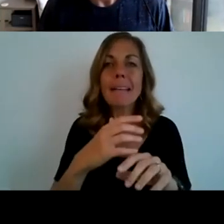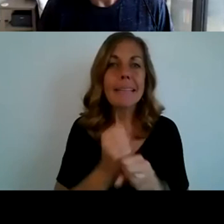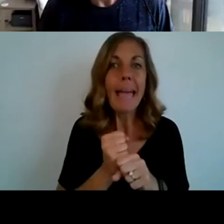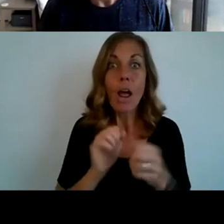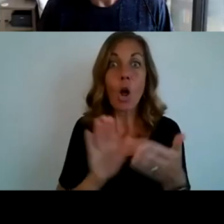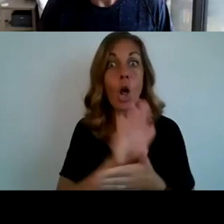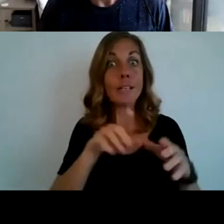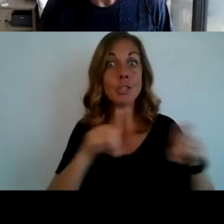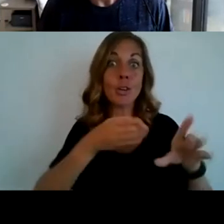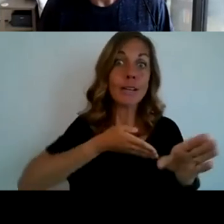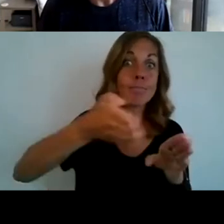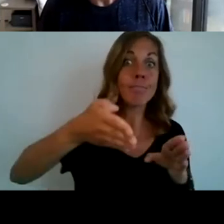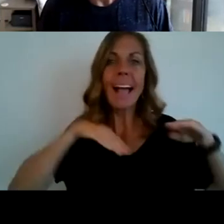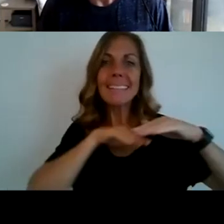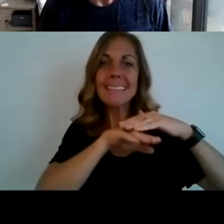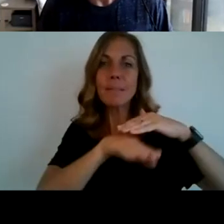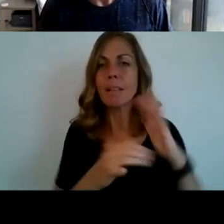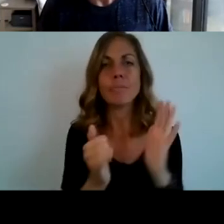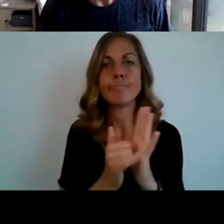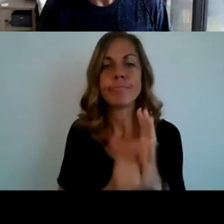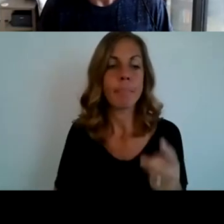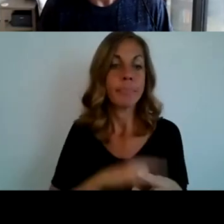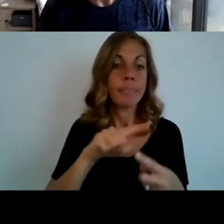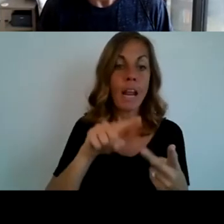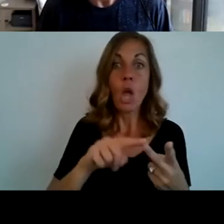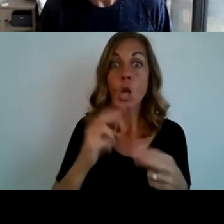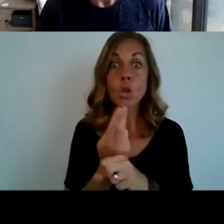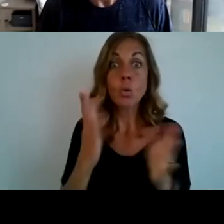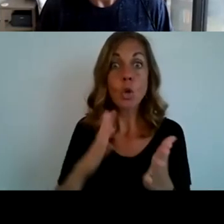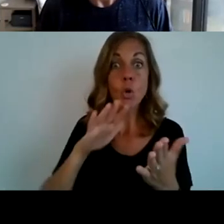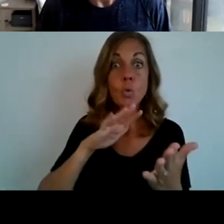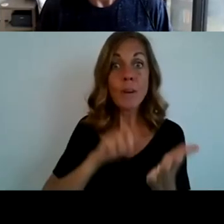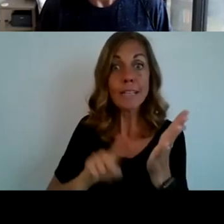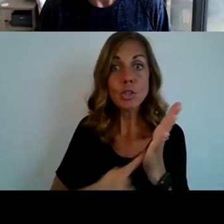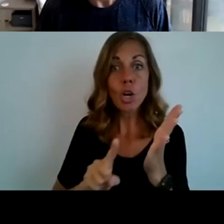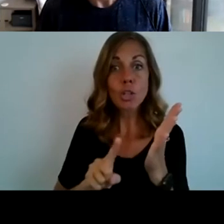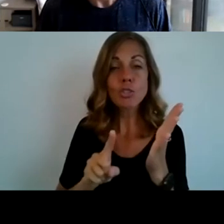get a college degree really in user research. You could do a focus graduate study. But not